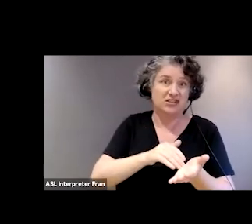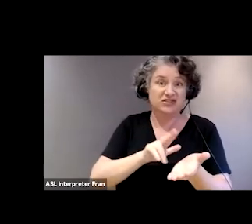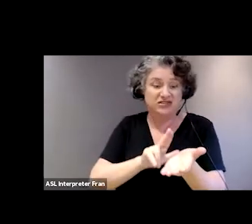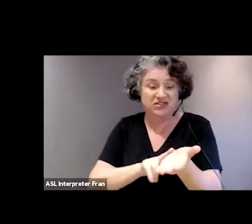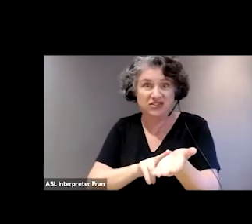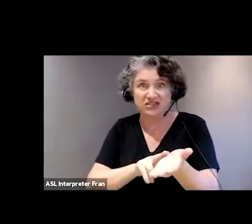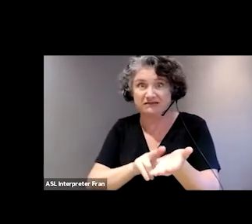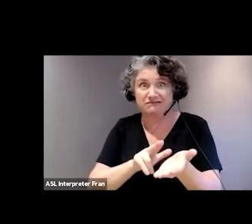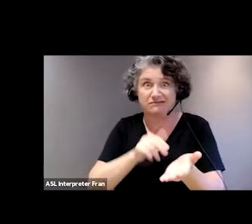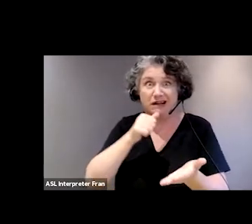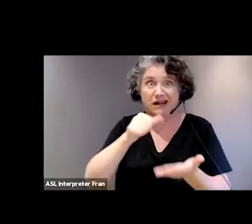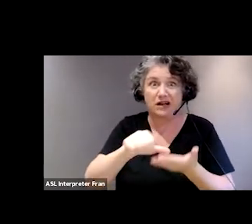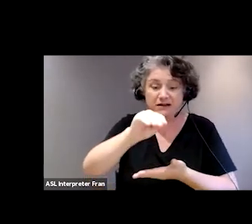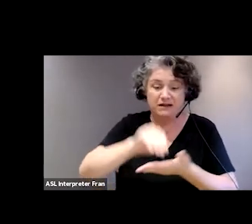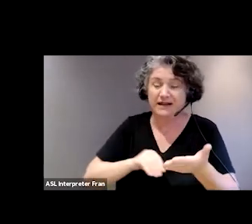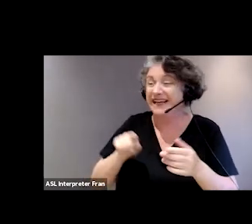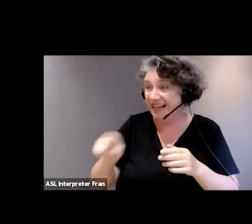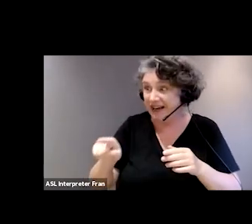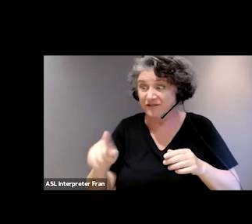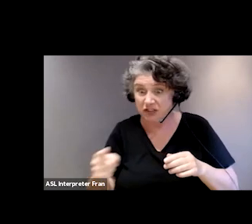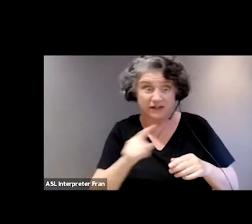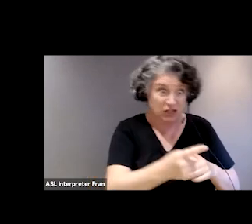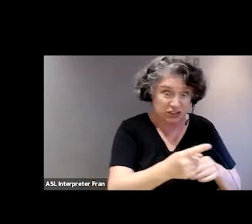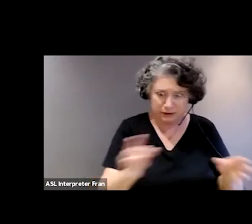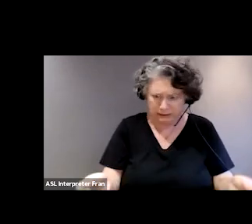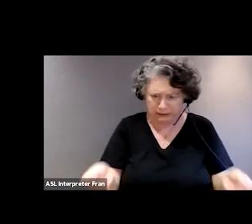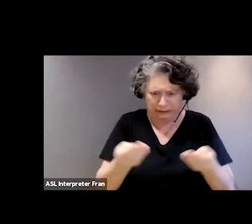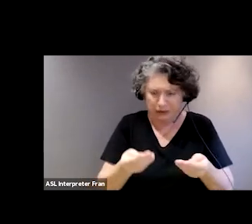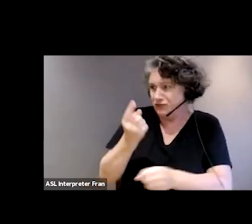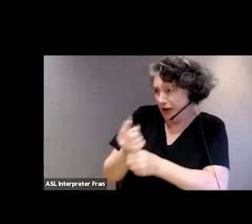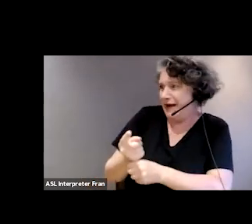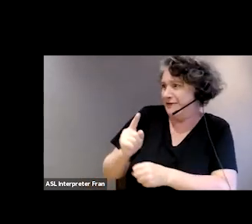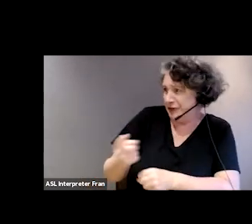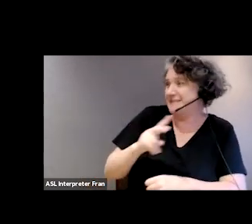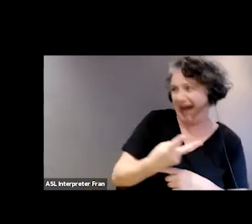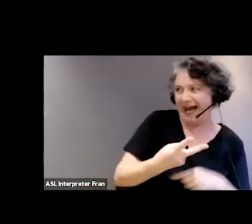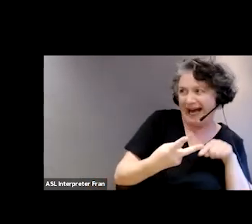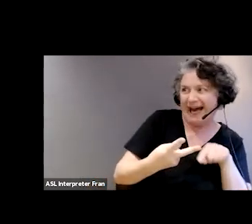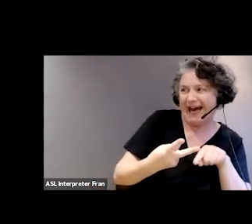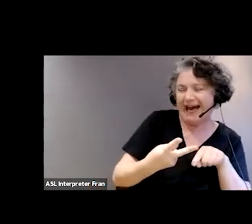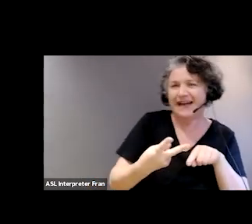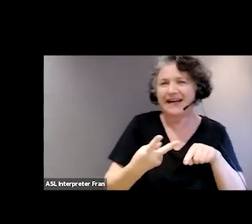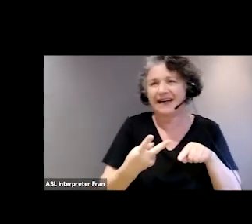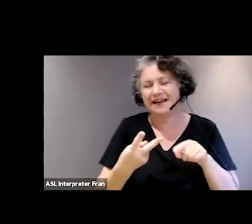there are huge delays because that wasn't organized in the system and now there are huge delays.